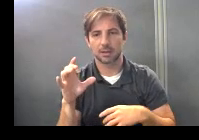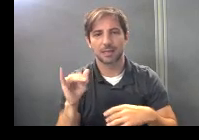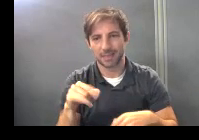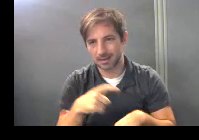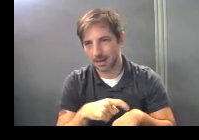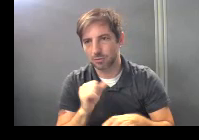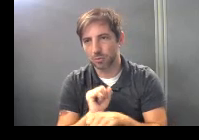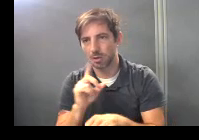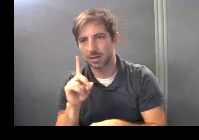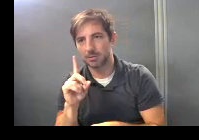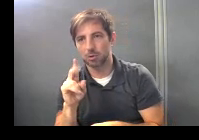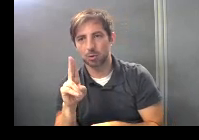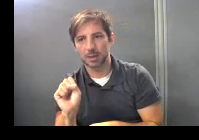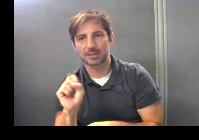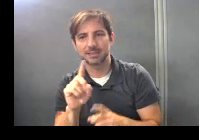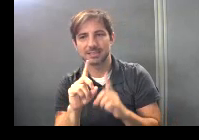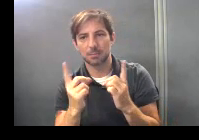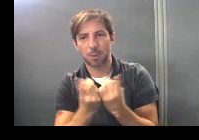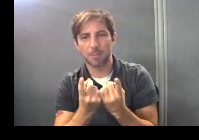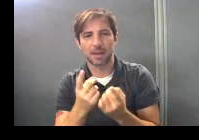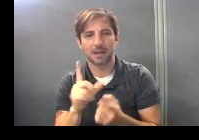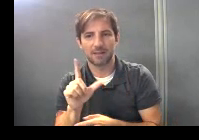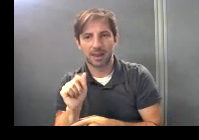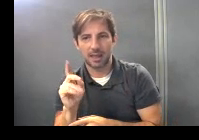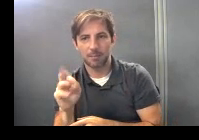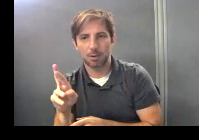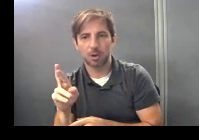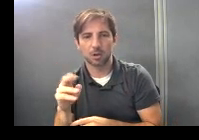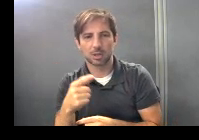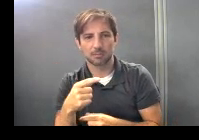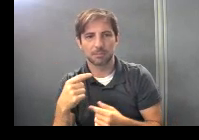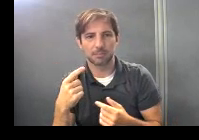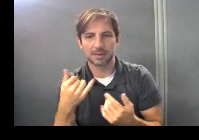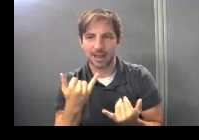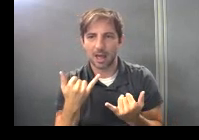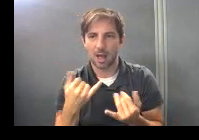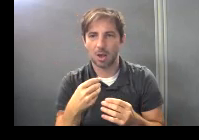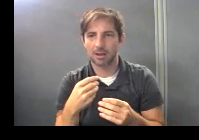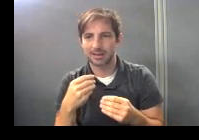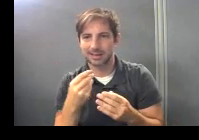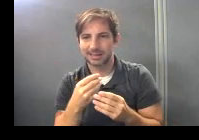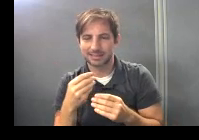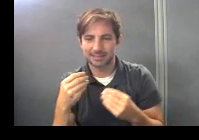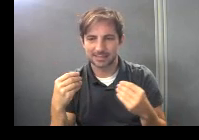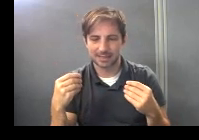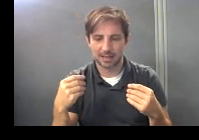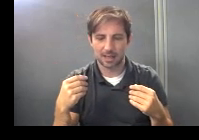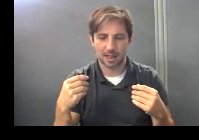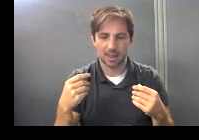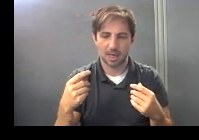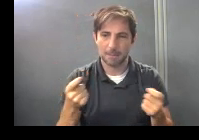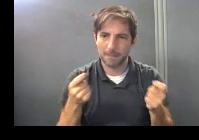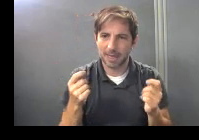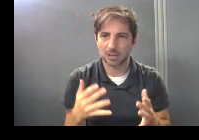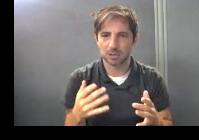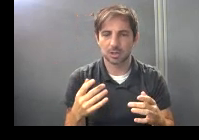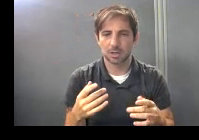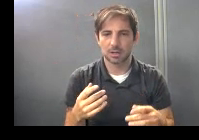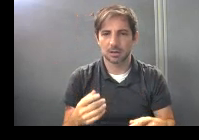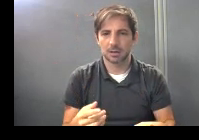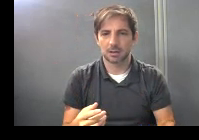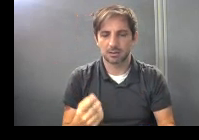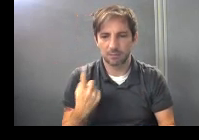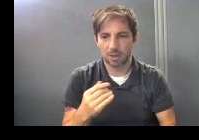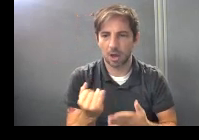SINCE THEN SHE HAS BEEN A MENTOR AND FRIEND. SHE MANAGES THE WORK WITH THE ARTISTS DISABILITIES